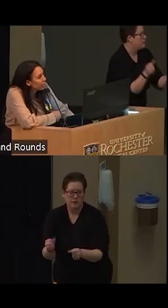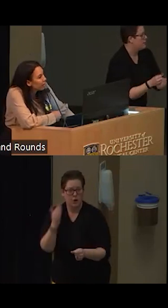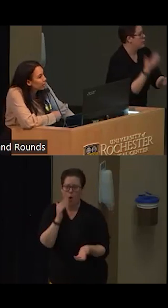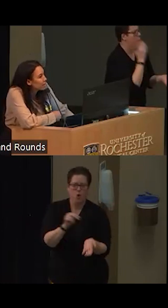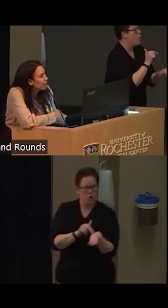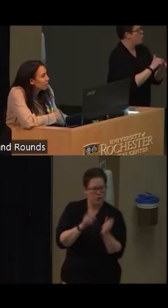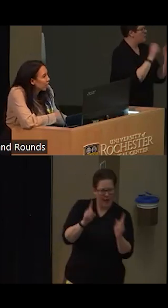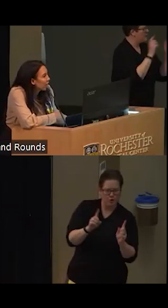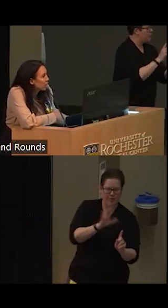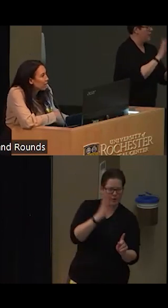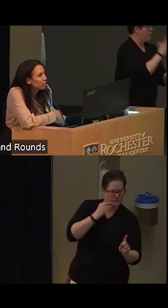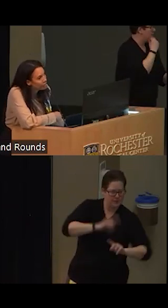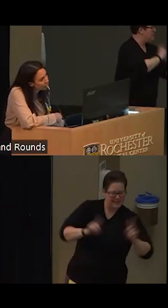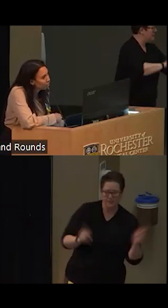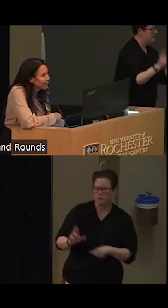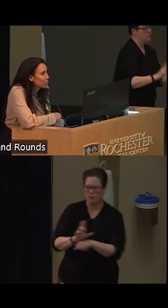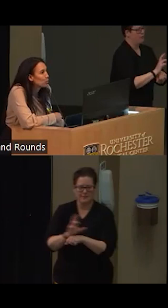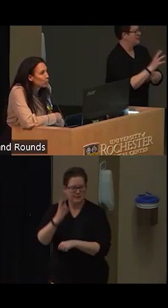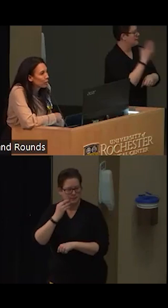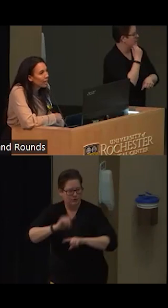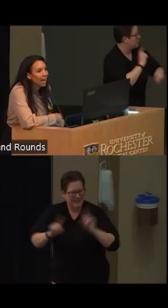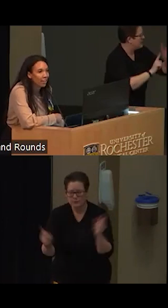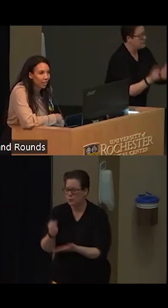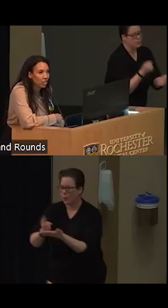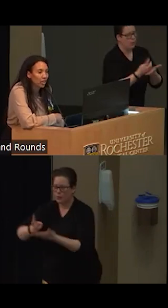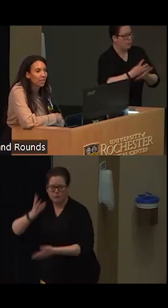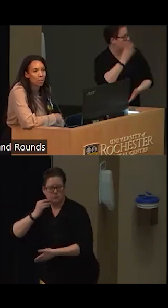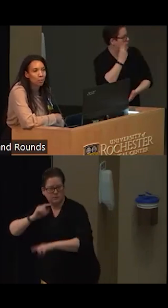different than resident education that looks very different than Social Work education and then we